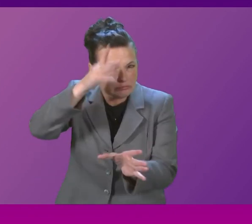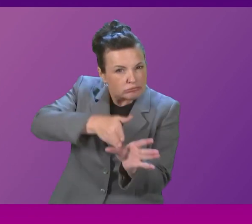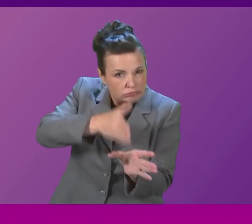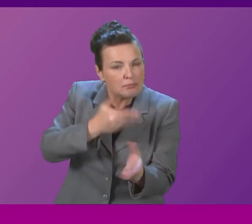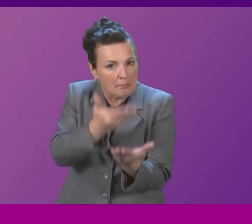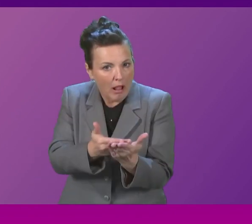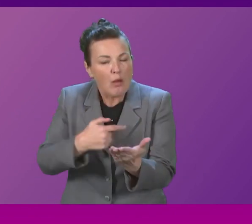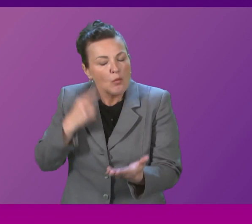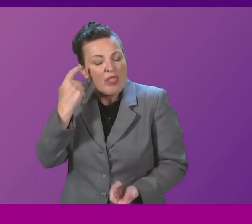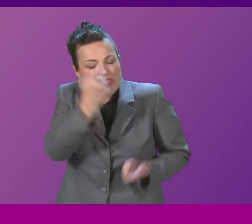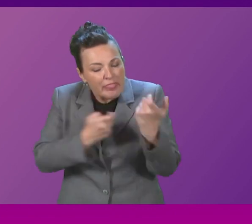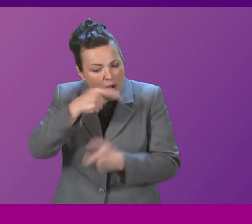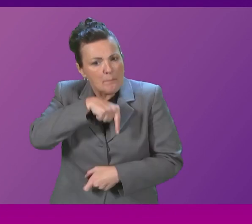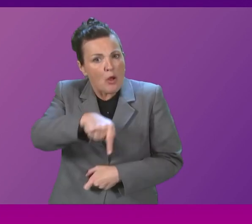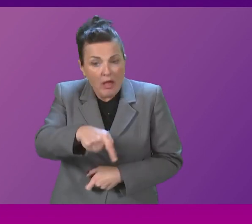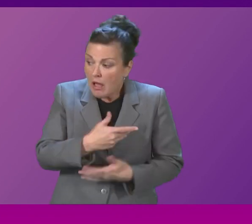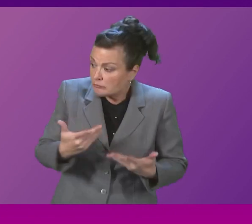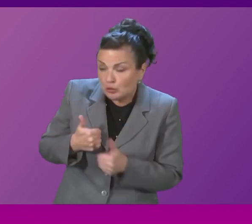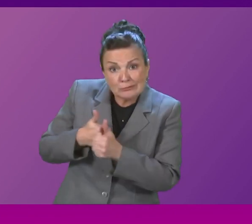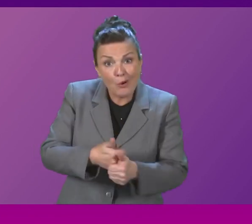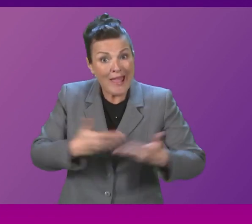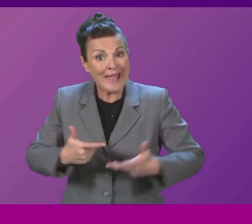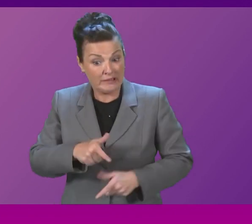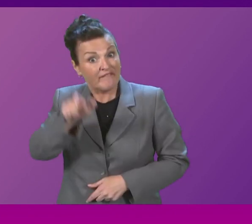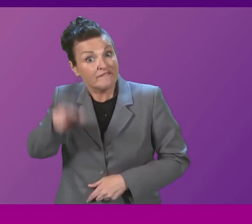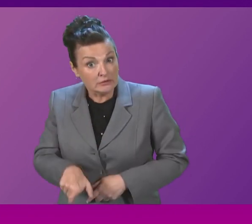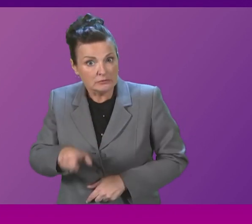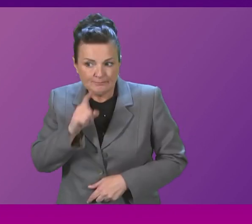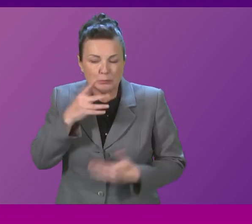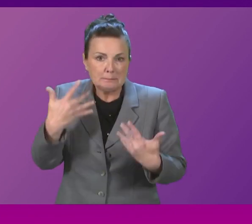to do more to support victims of domestic abuse.